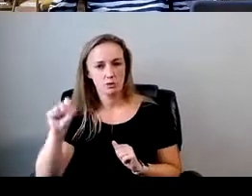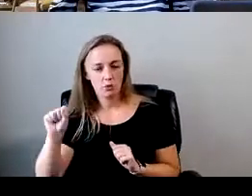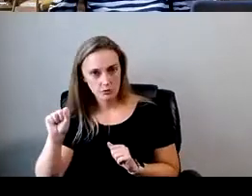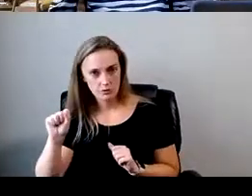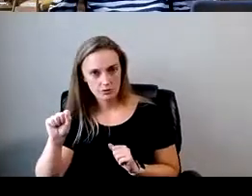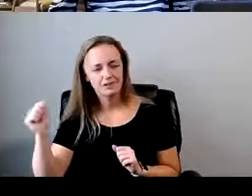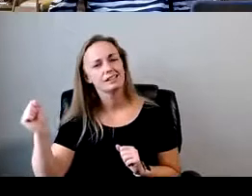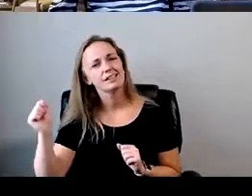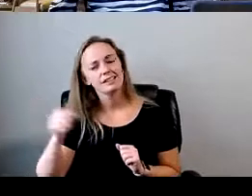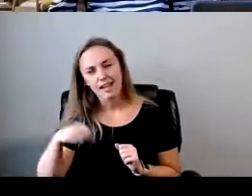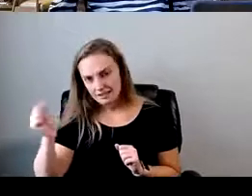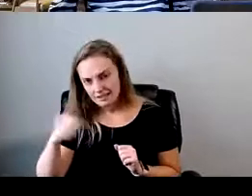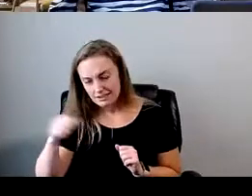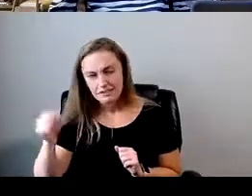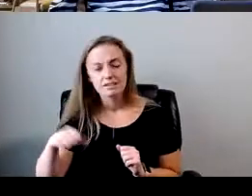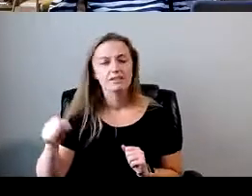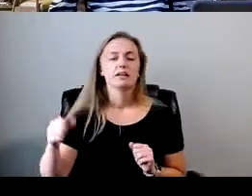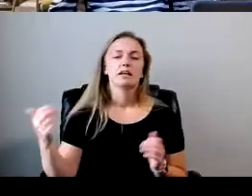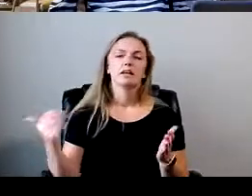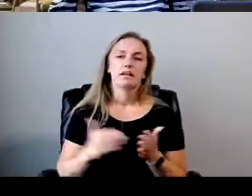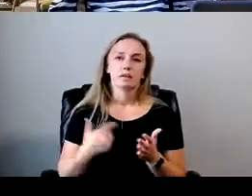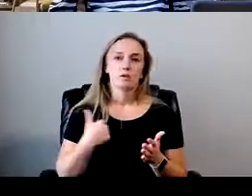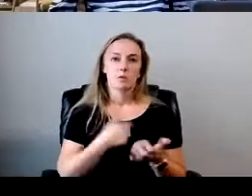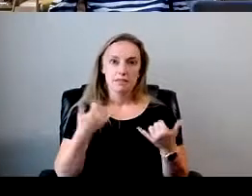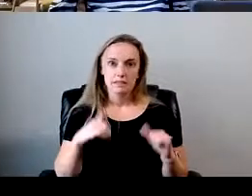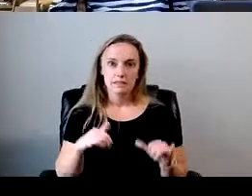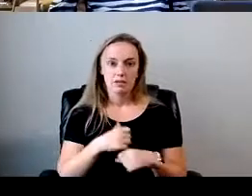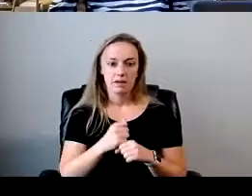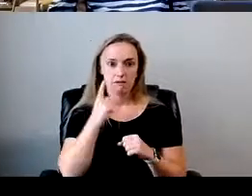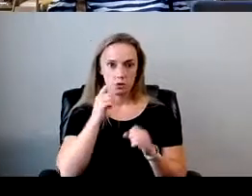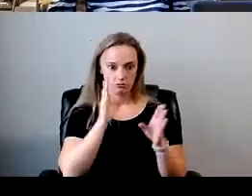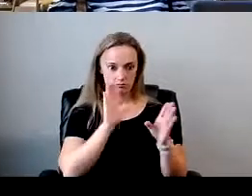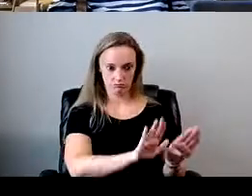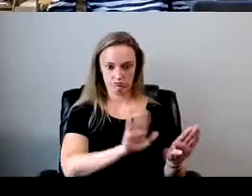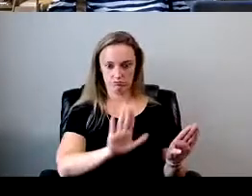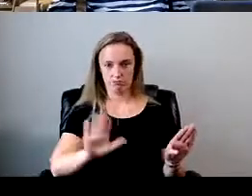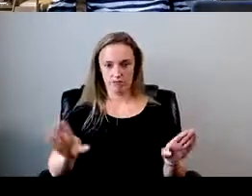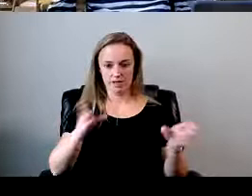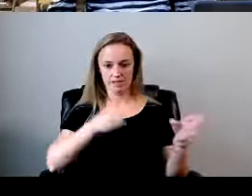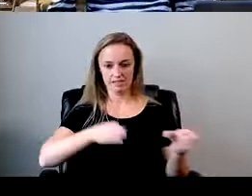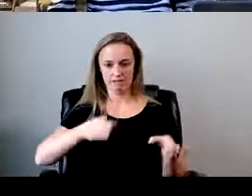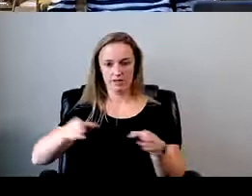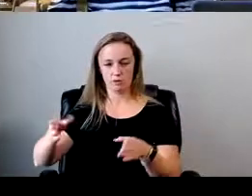I mean, again, we're still individualizing, so we might decide an adaptive tool